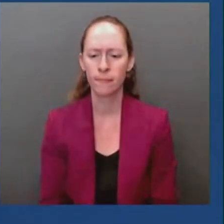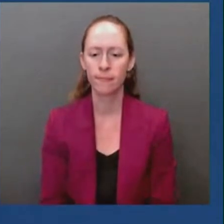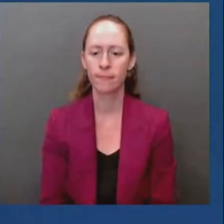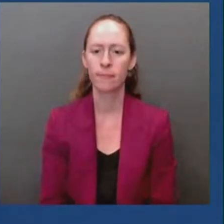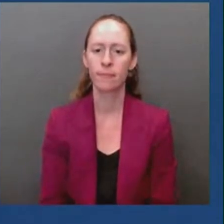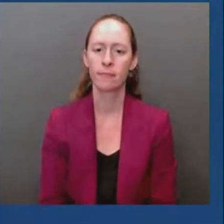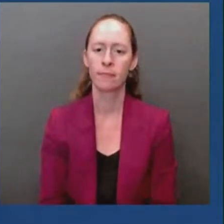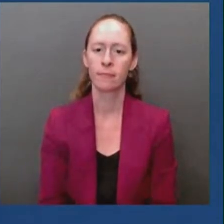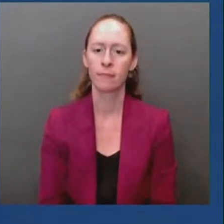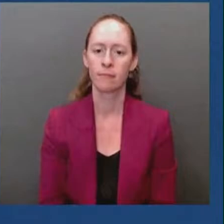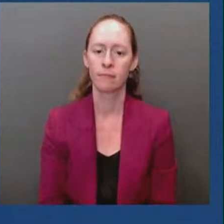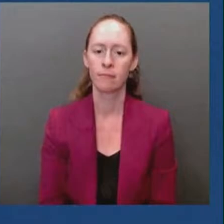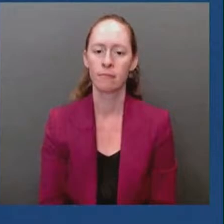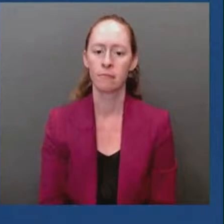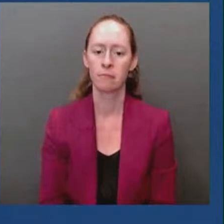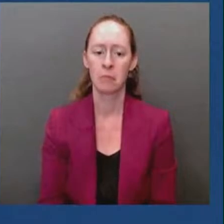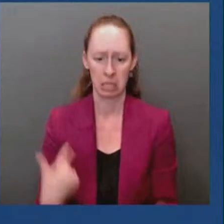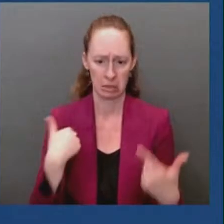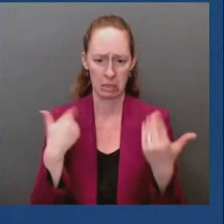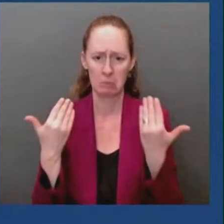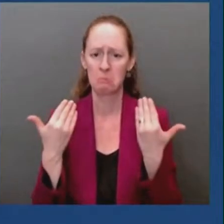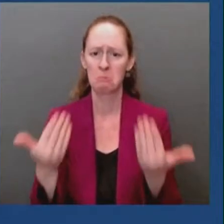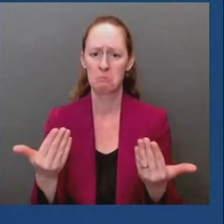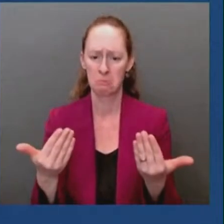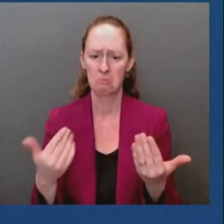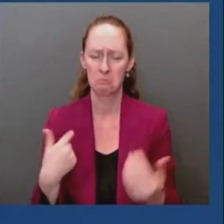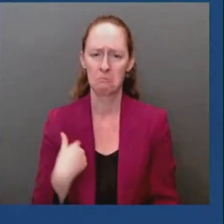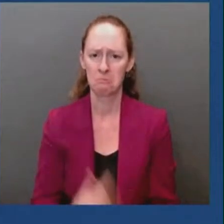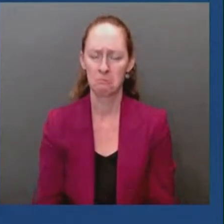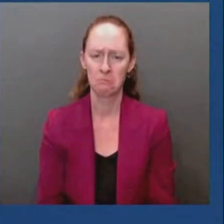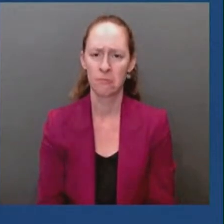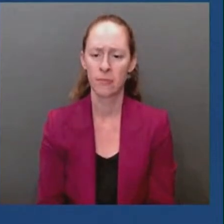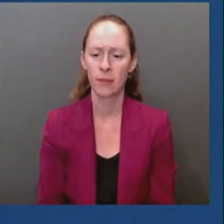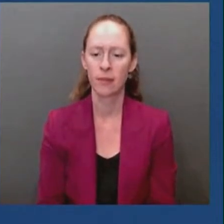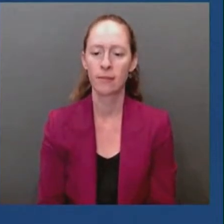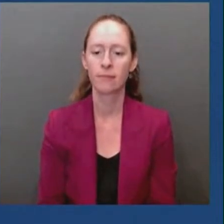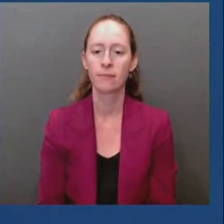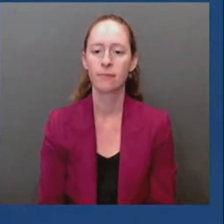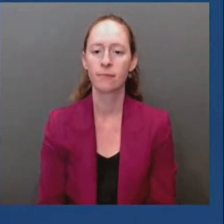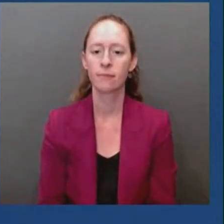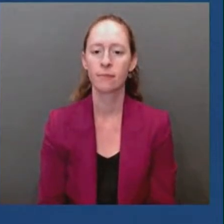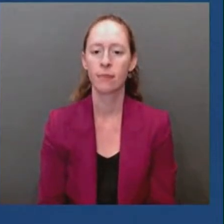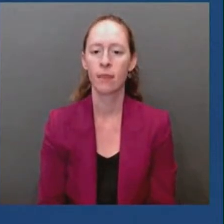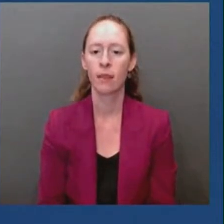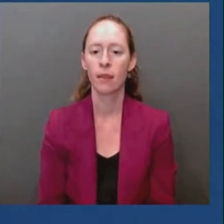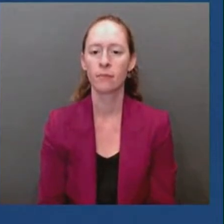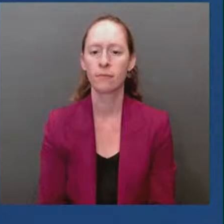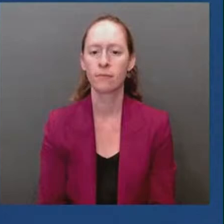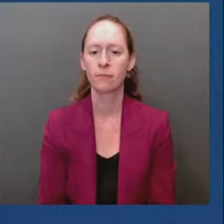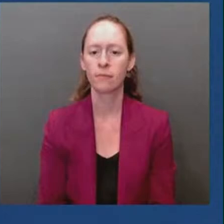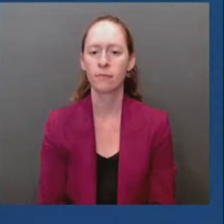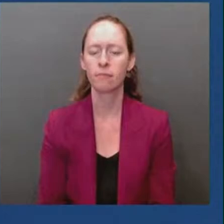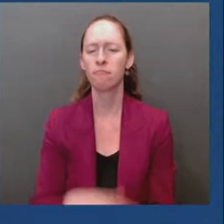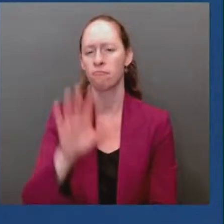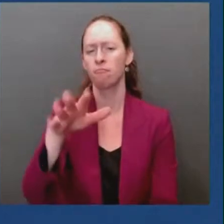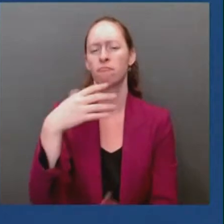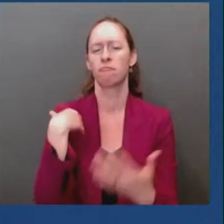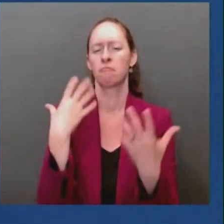DOSE? I'M HAPPY TO START. I DON'T KNOW -- DR. WALENSKY,